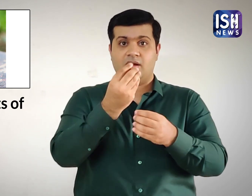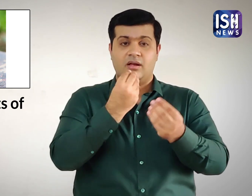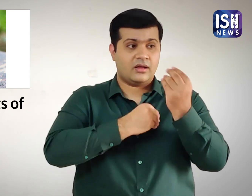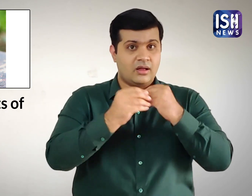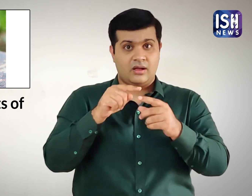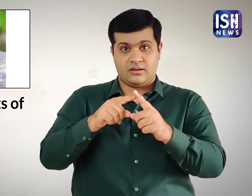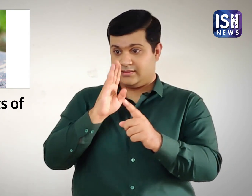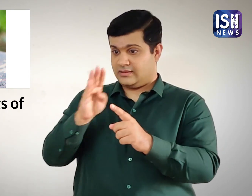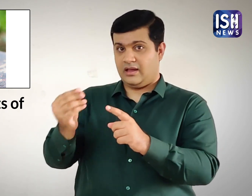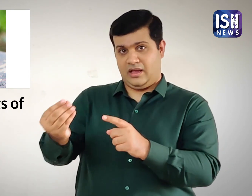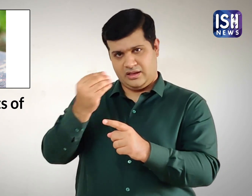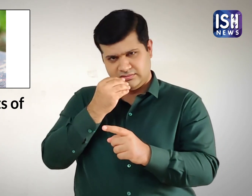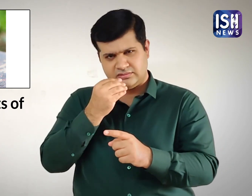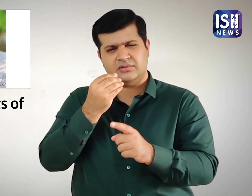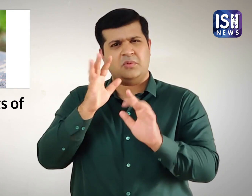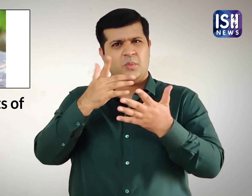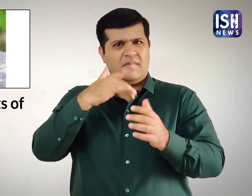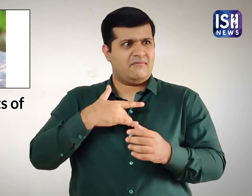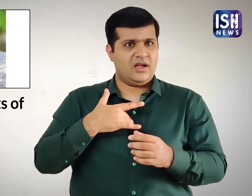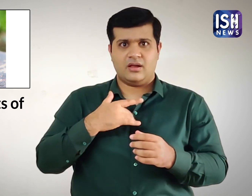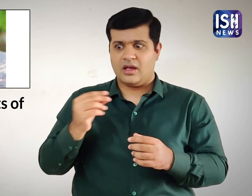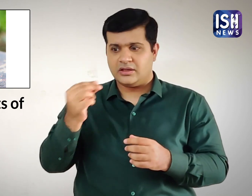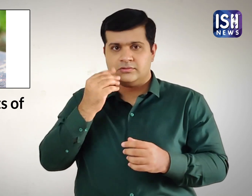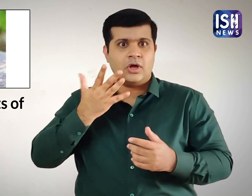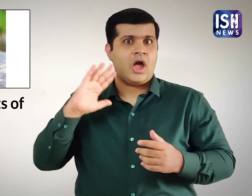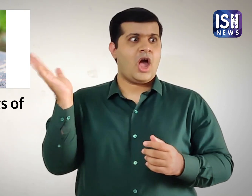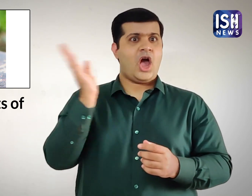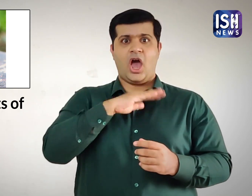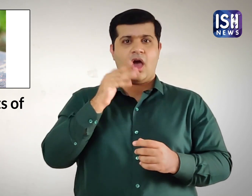You can either have them plain, but if you find them to be too spicy,